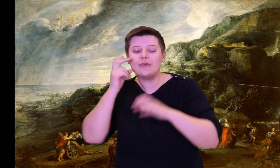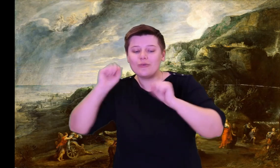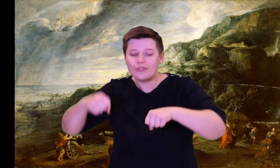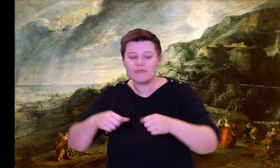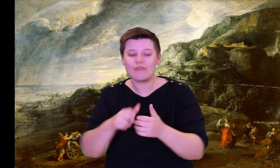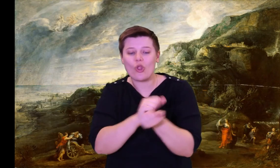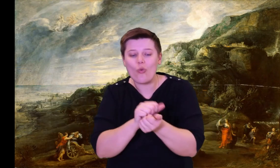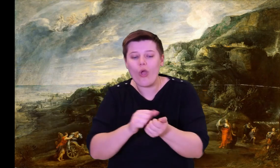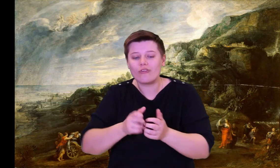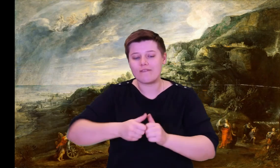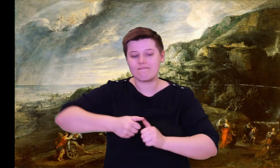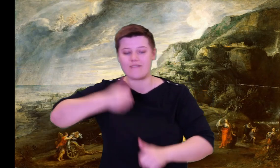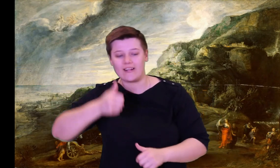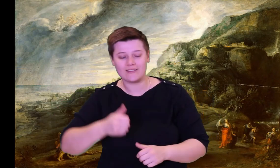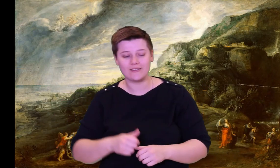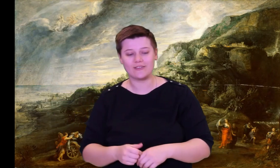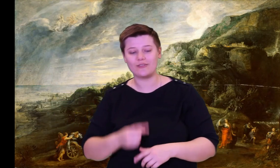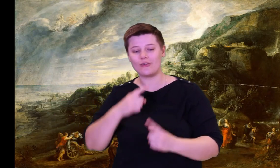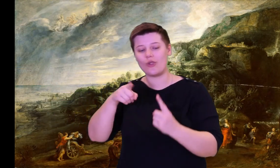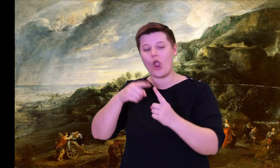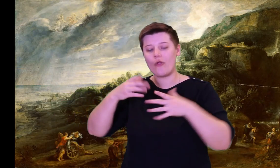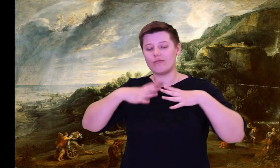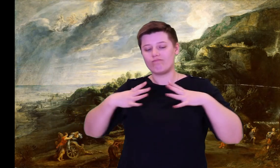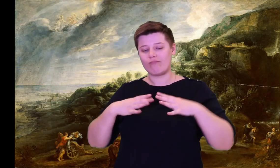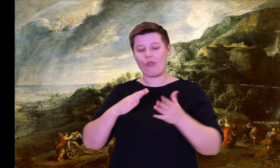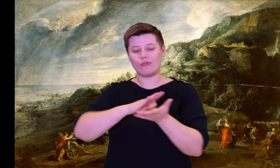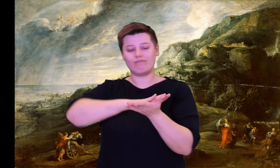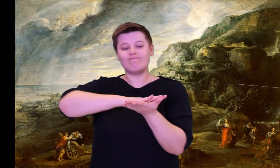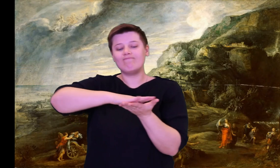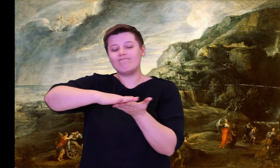They bathed and rubbed themselves with olive oil.